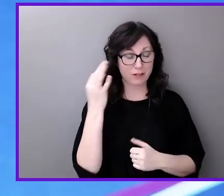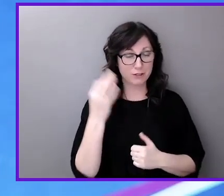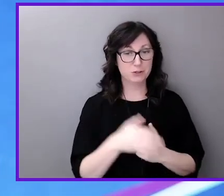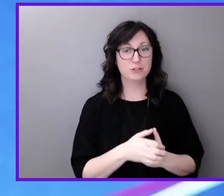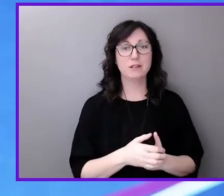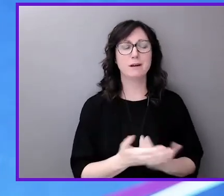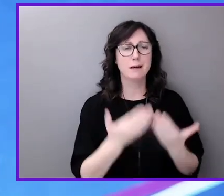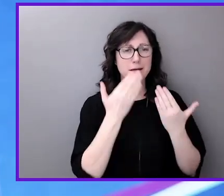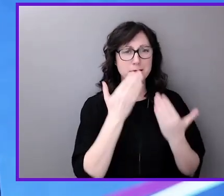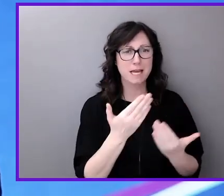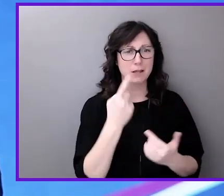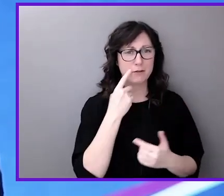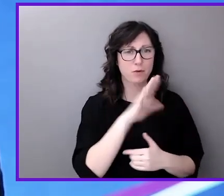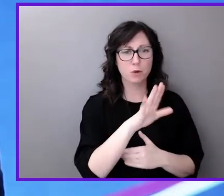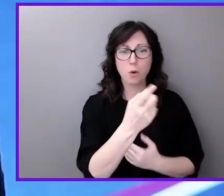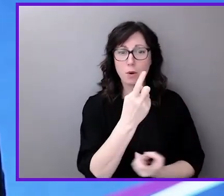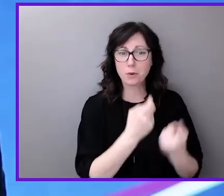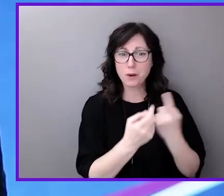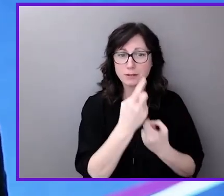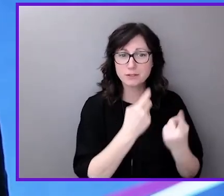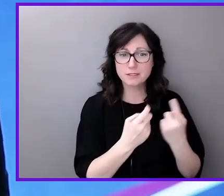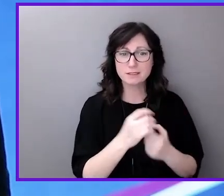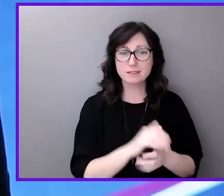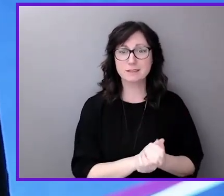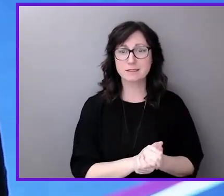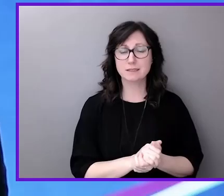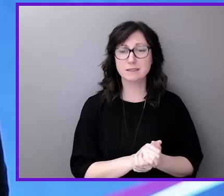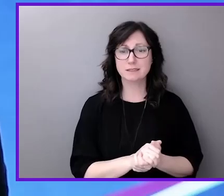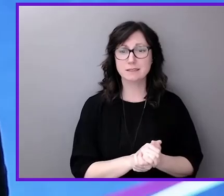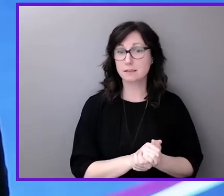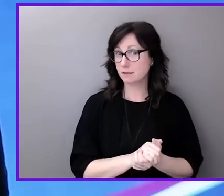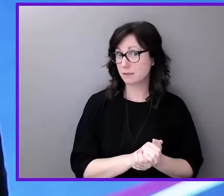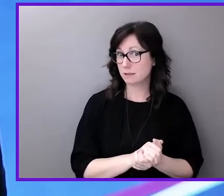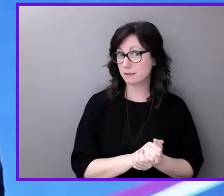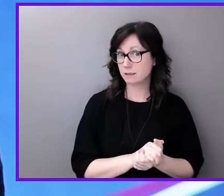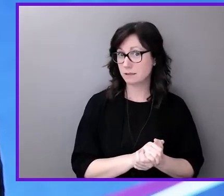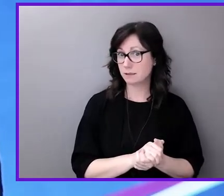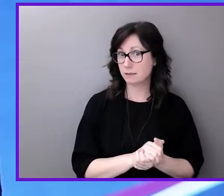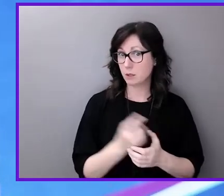Thank you for all of your questions. Okay. Why not?